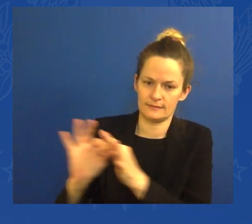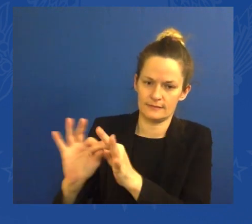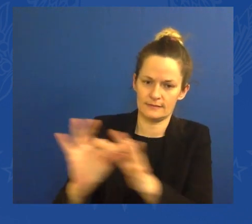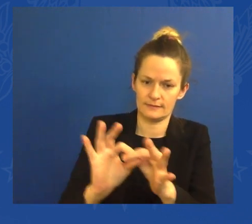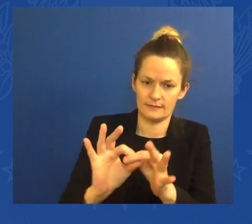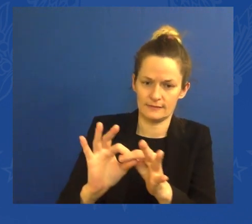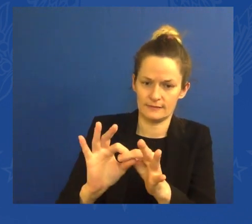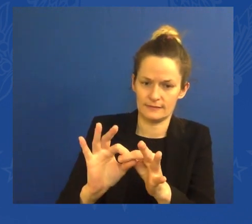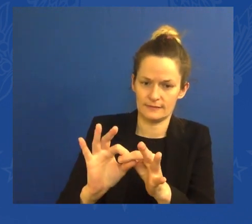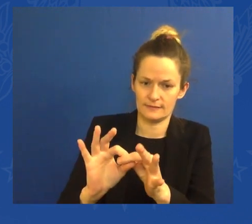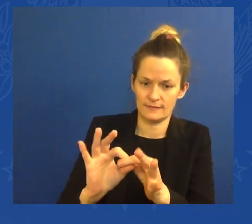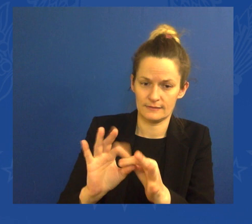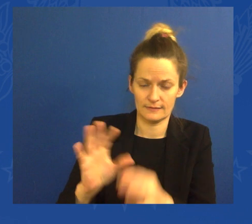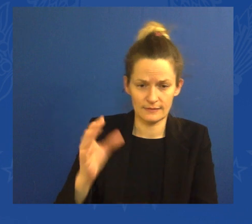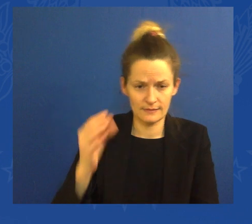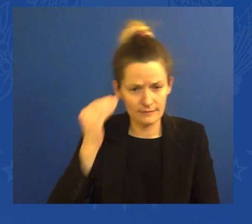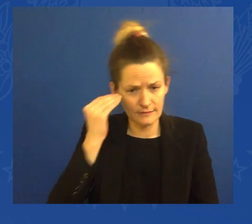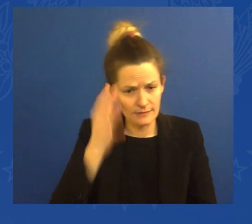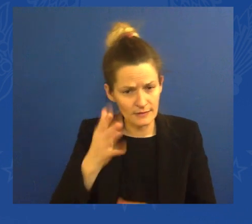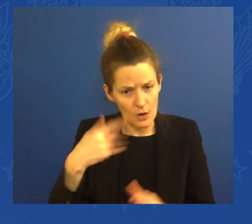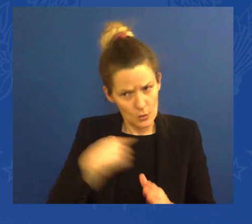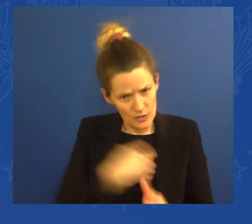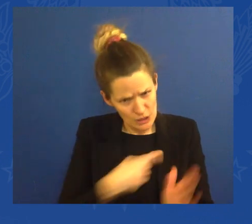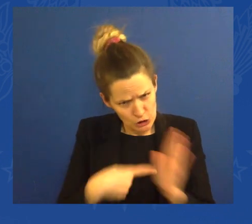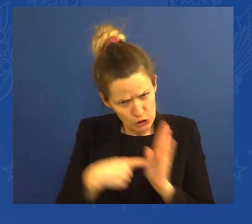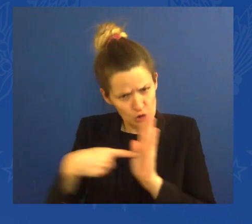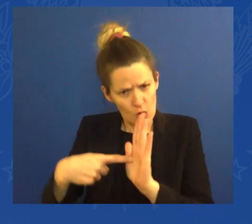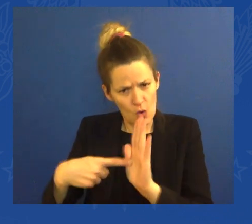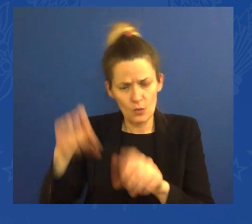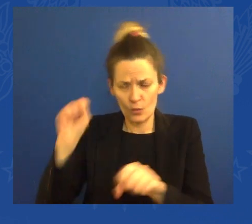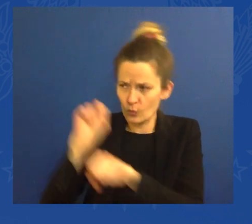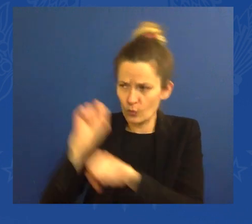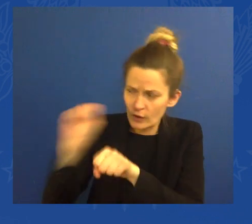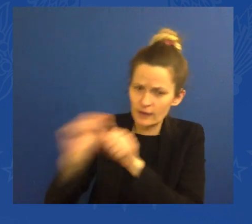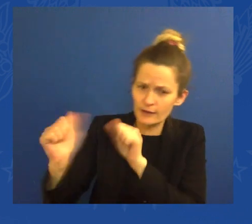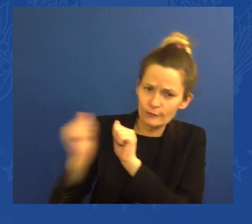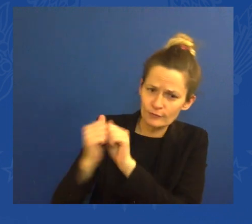and the free world united. A vote in the United Nations to condemn Putin --